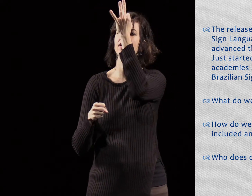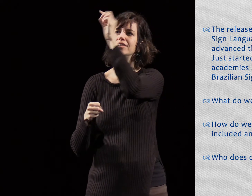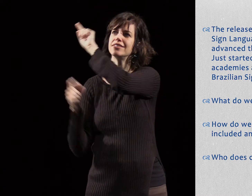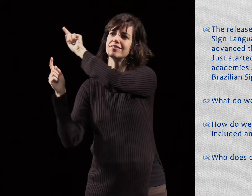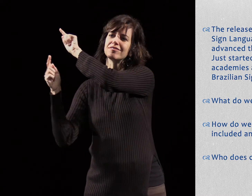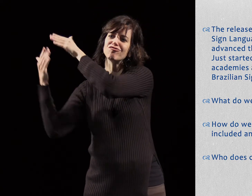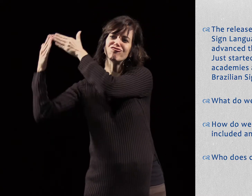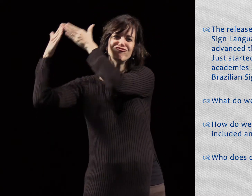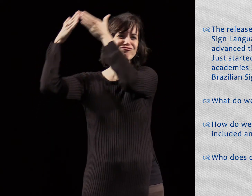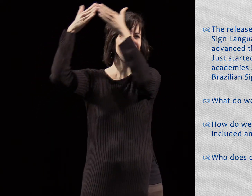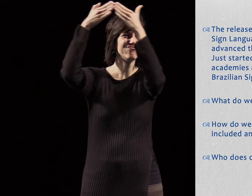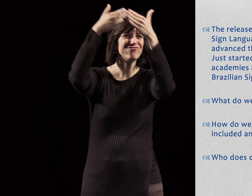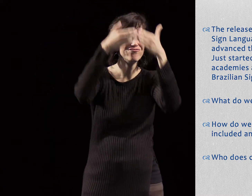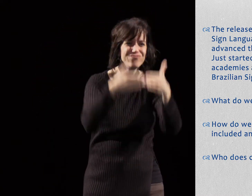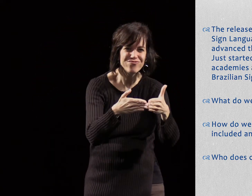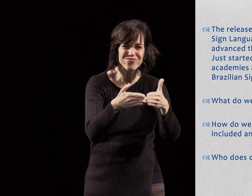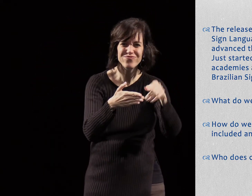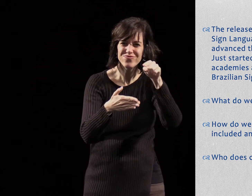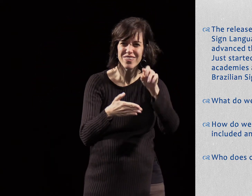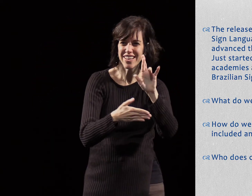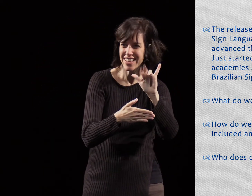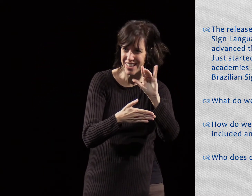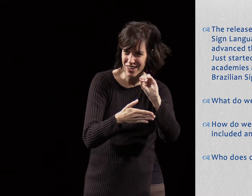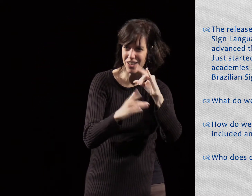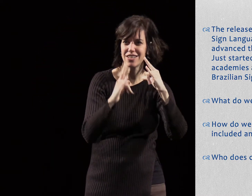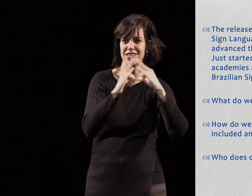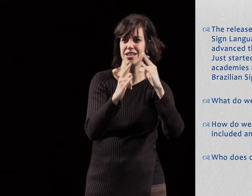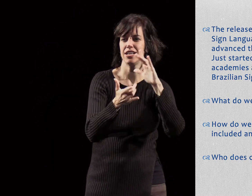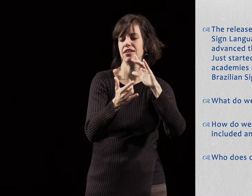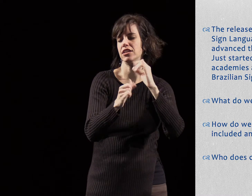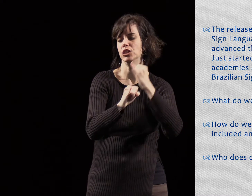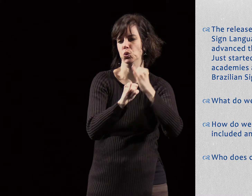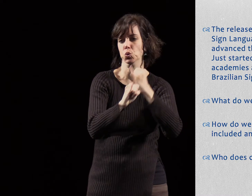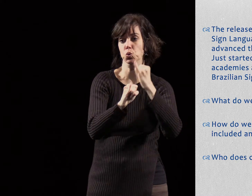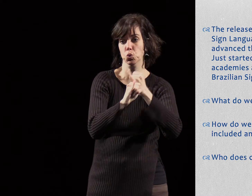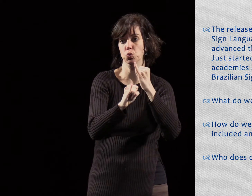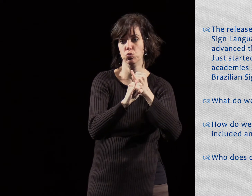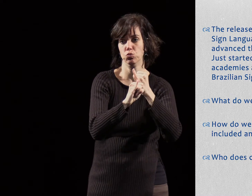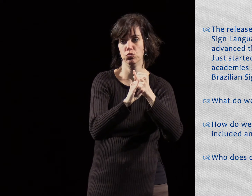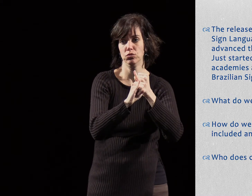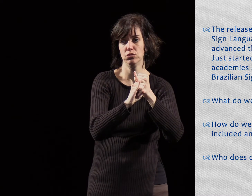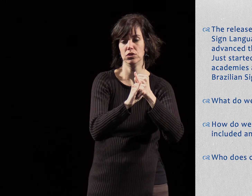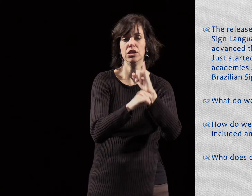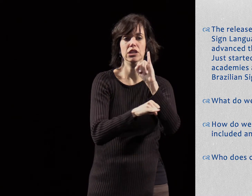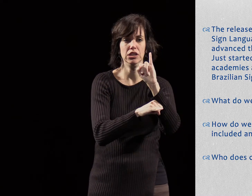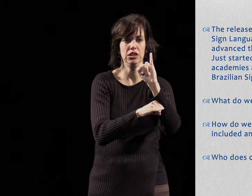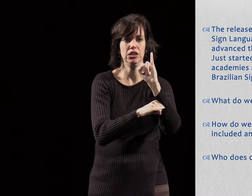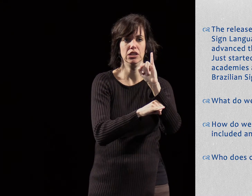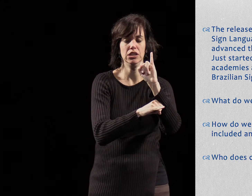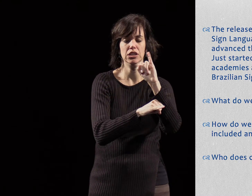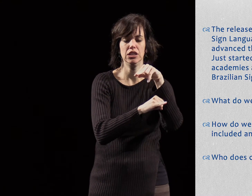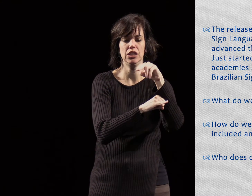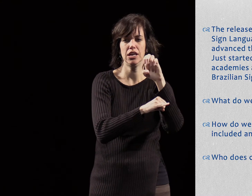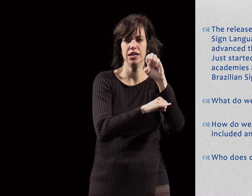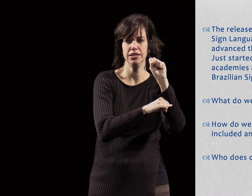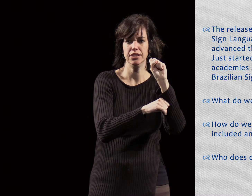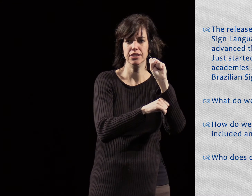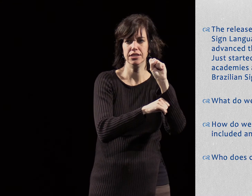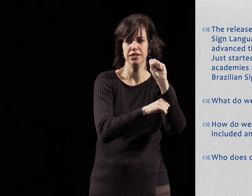that was established by a Deaf French teacher who flew over to Rio and set up INES.